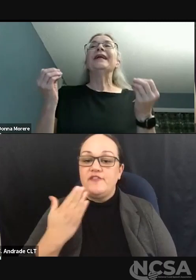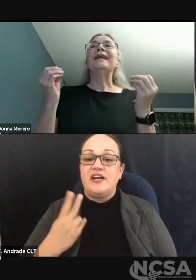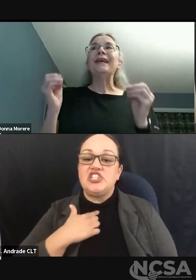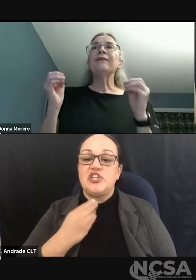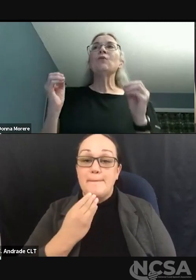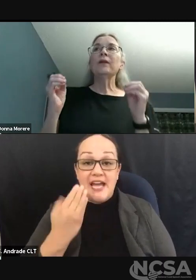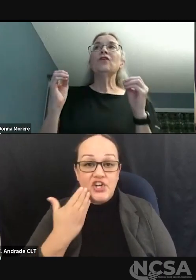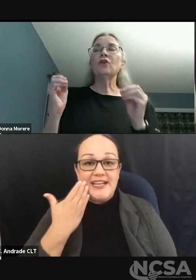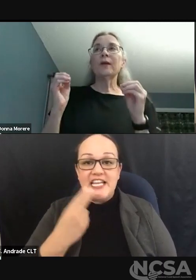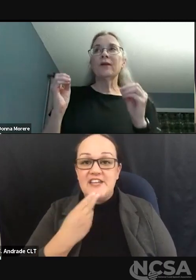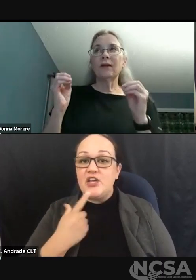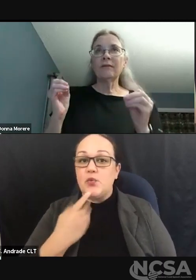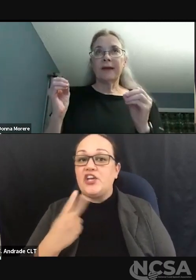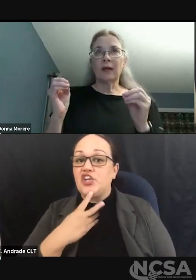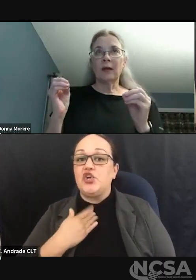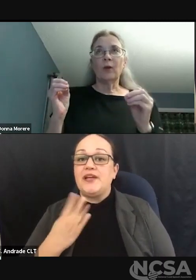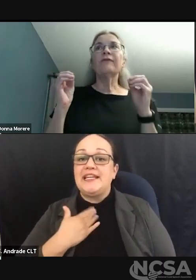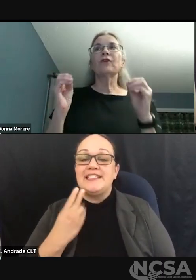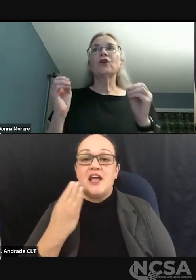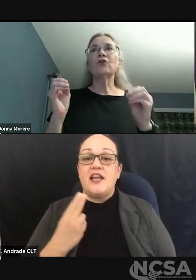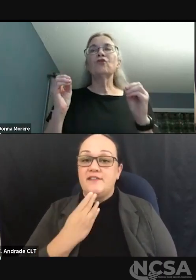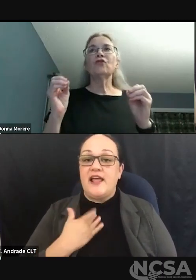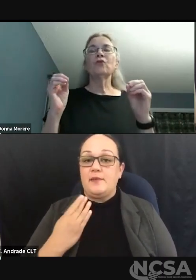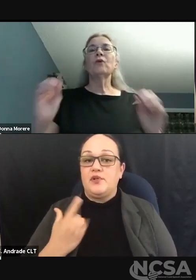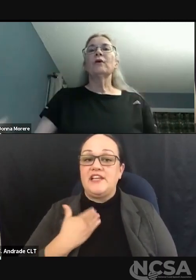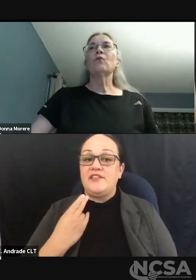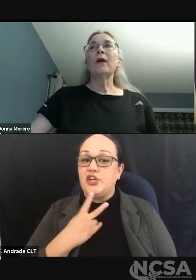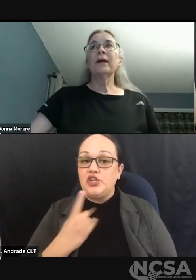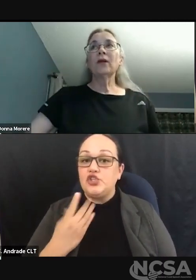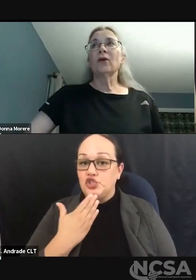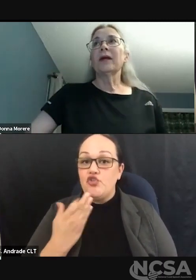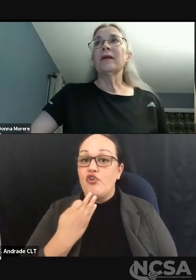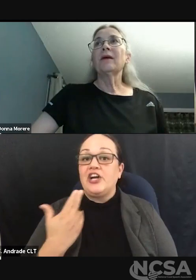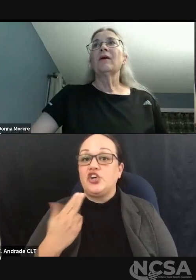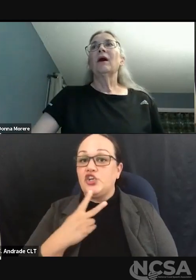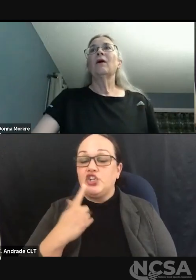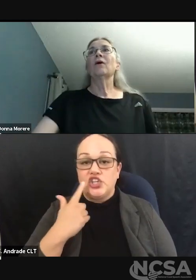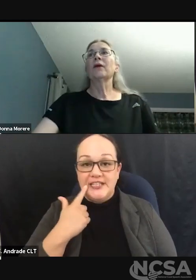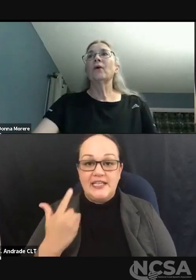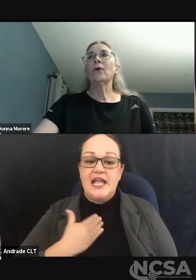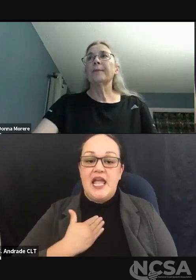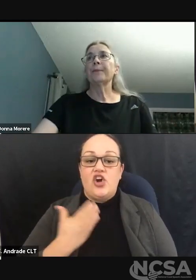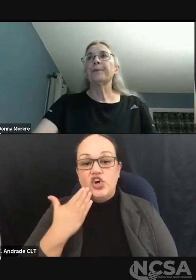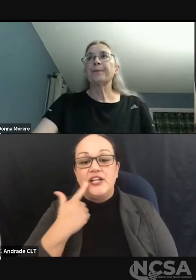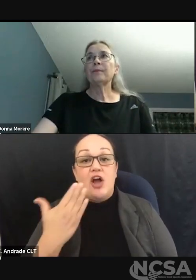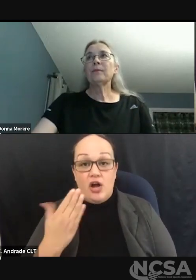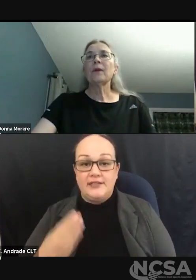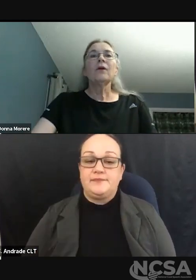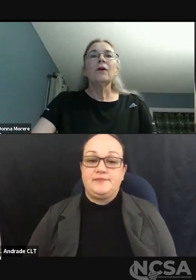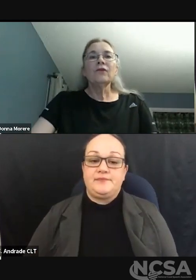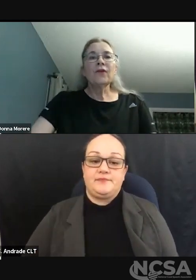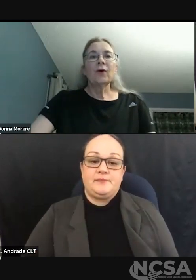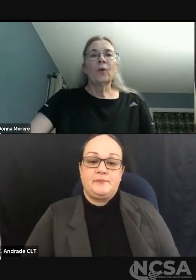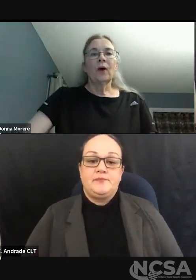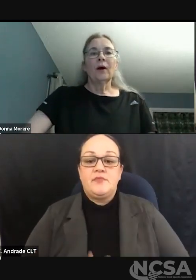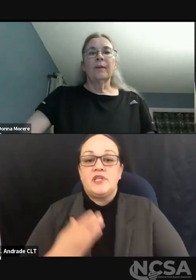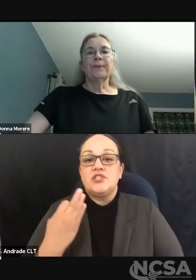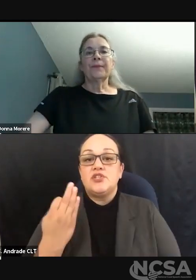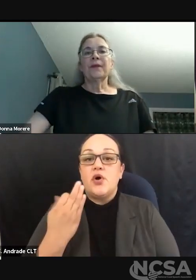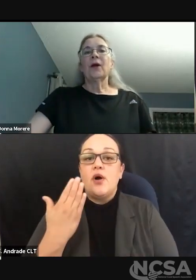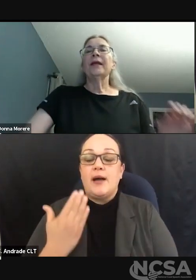even when cueing is not available. If they're cued to regularly early on, so you know,